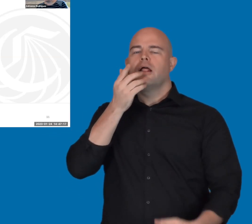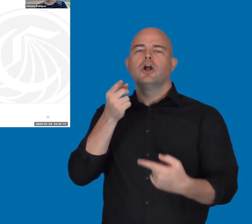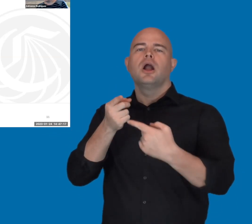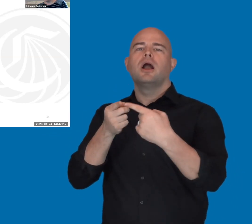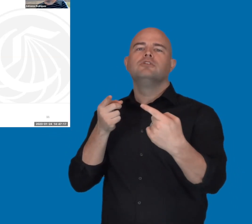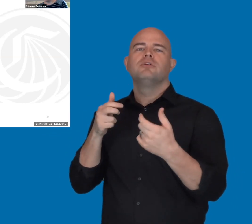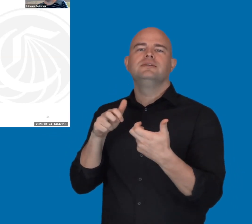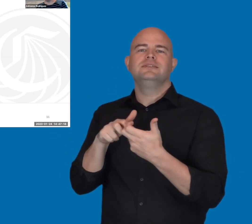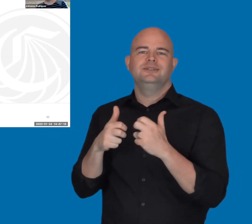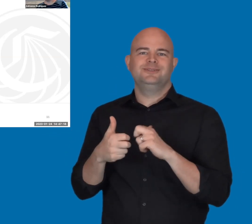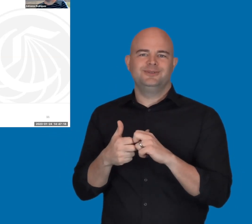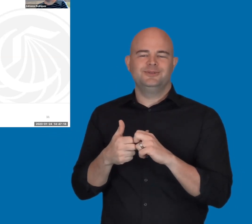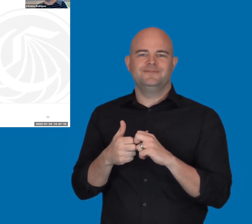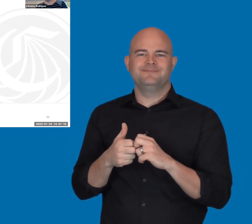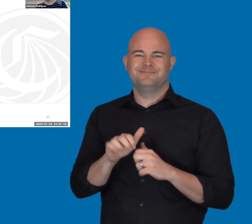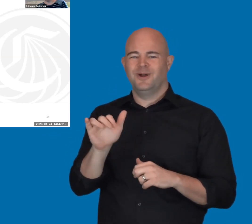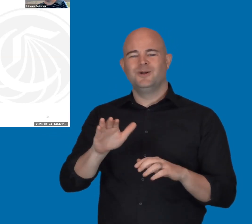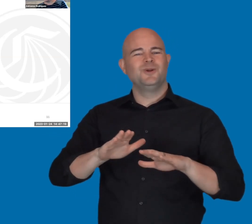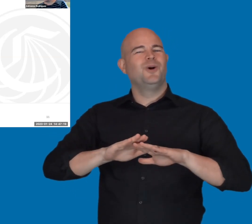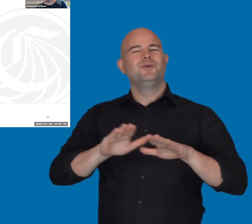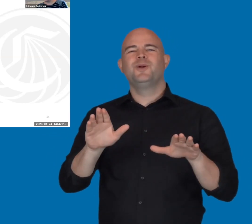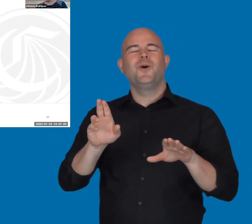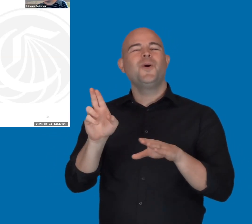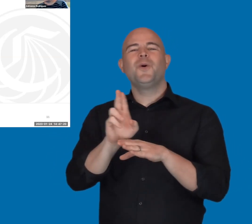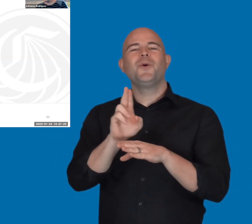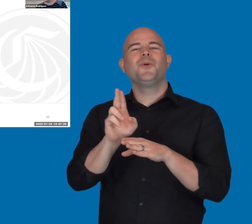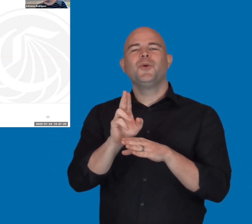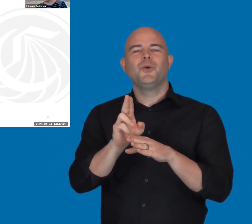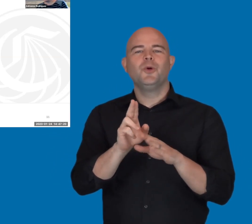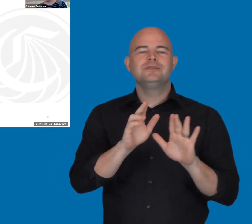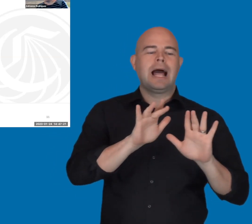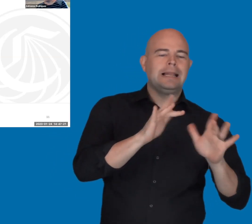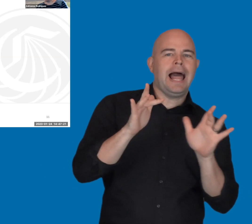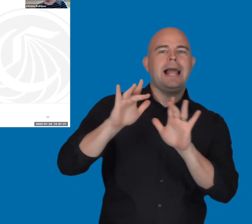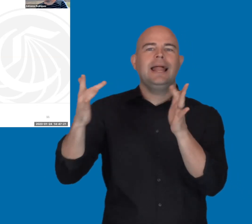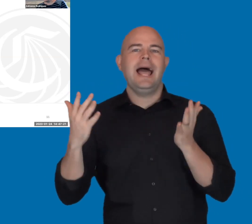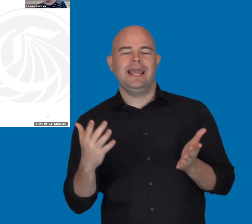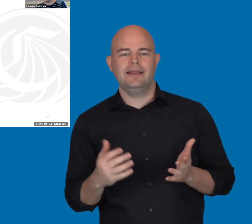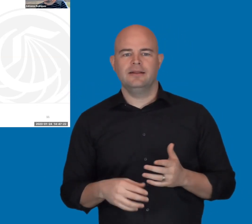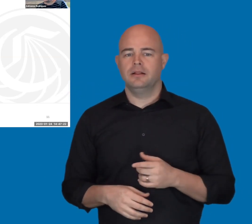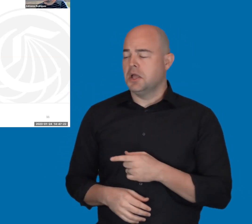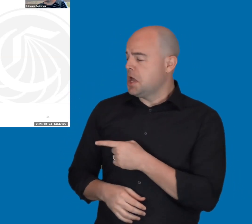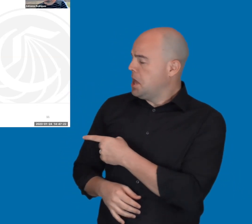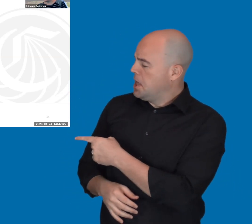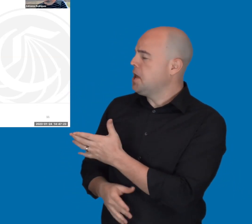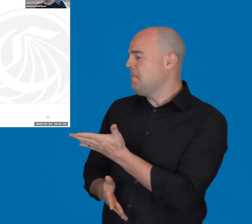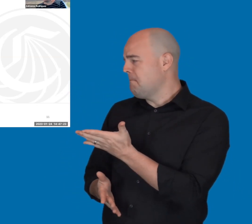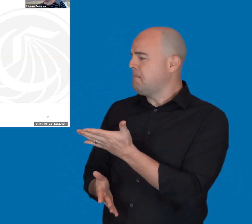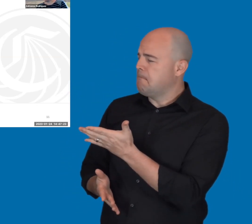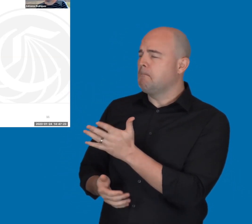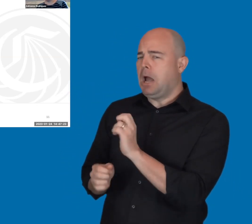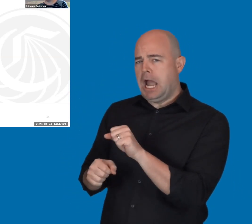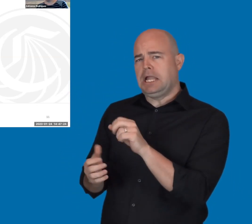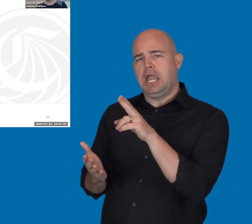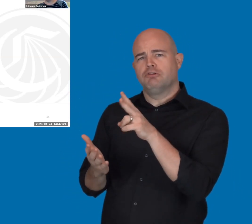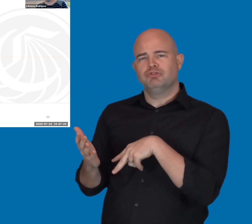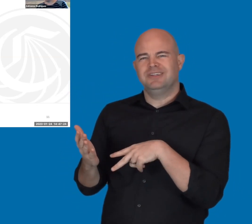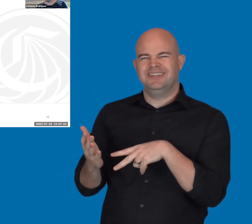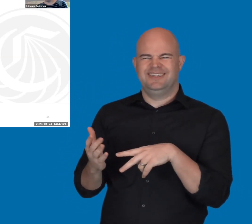And don't use a light text with a light background. This is a little easier for me to read but it still,